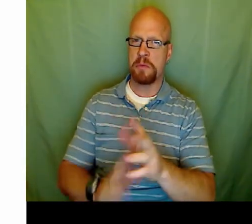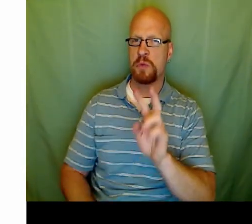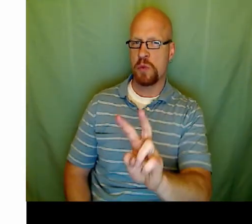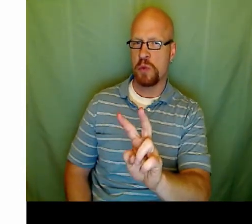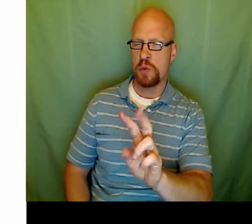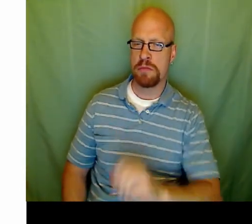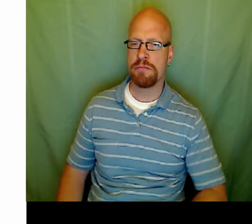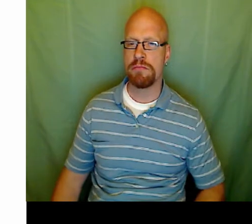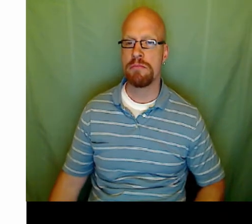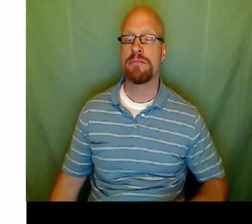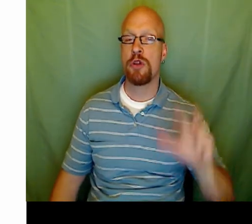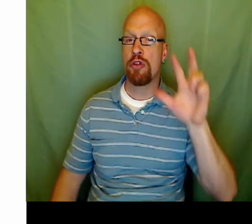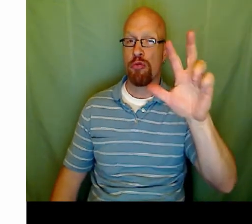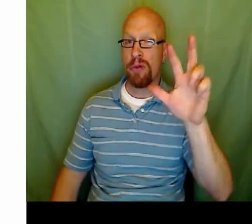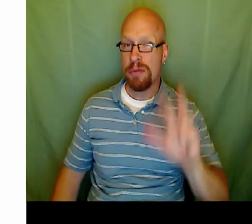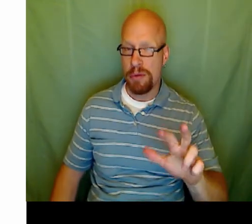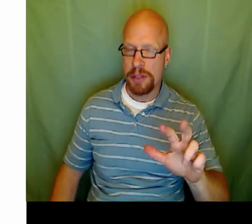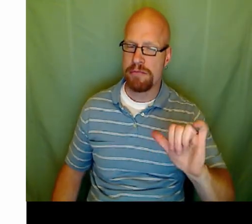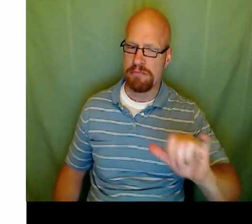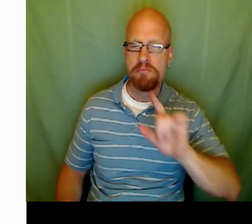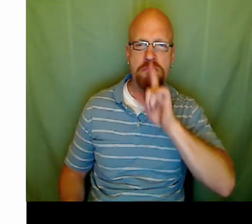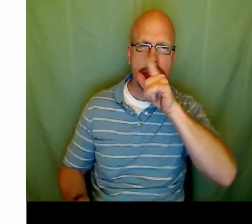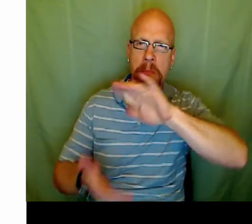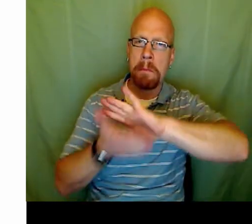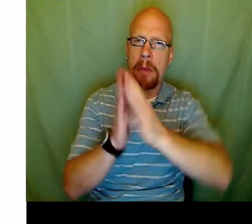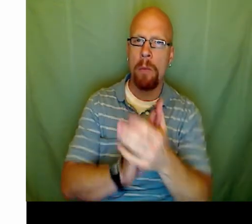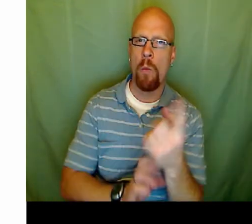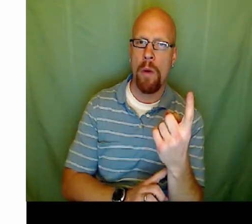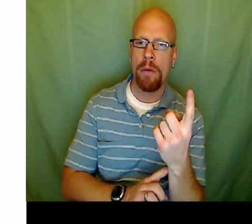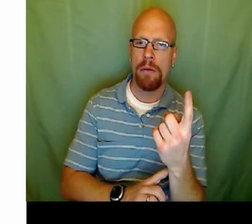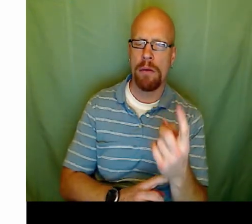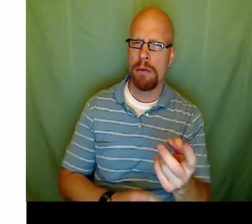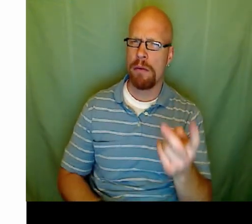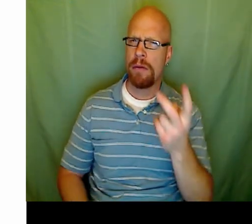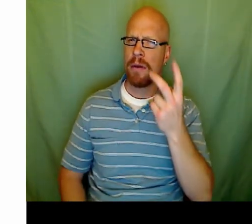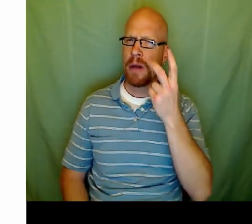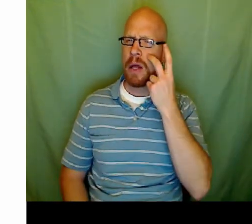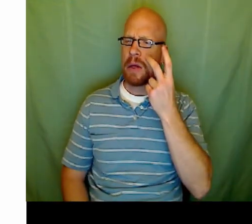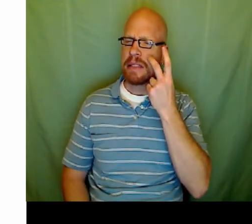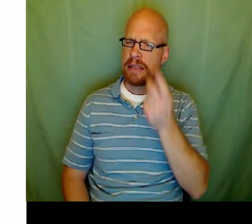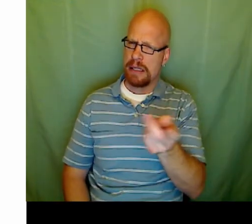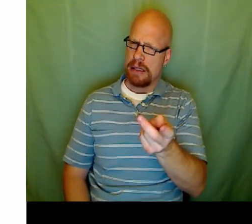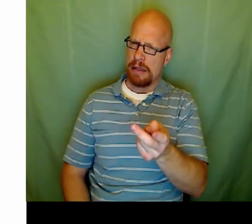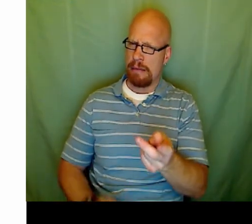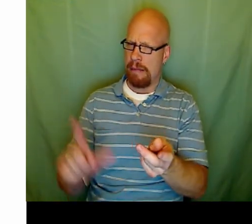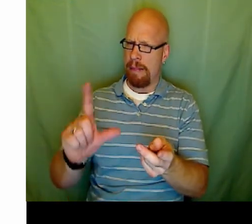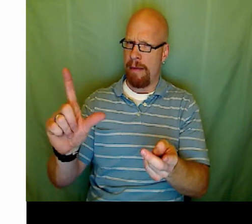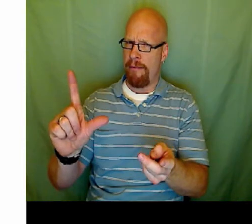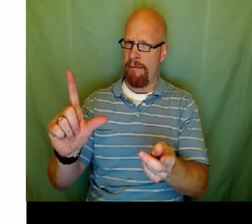We're going to reduce our fractions -- six thirds reduces to 2 and 3 over 3 reduces to 1.